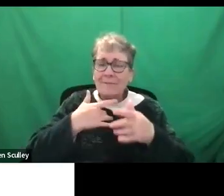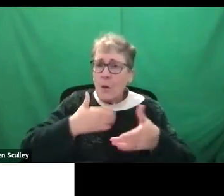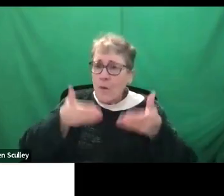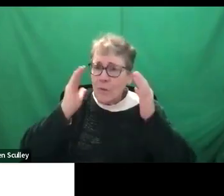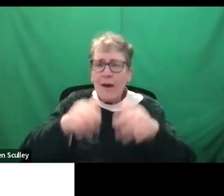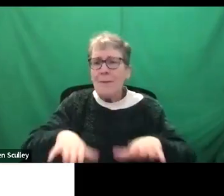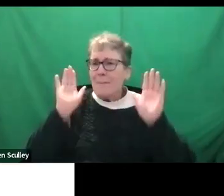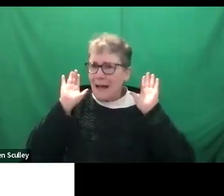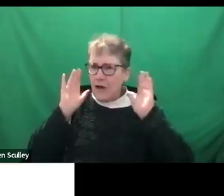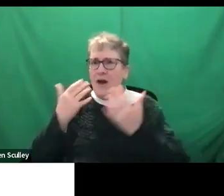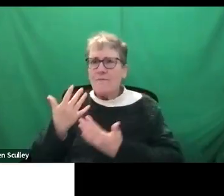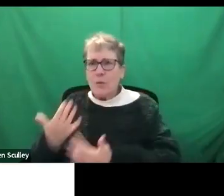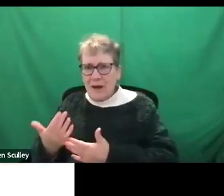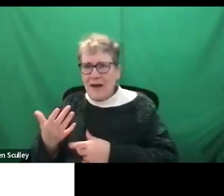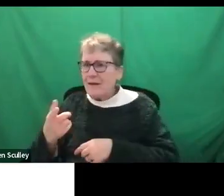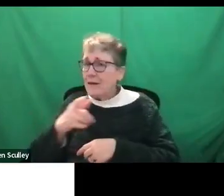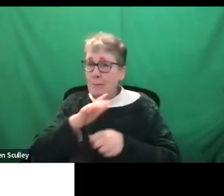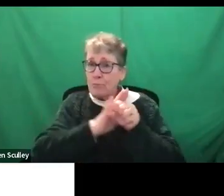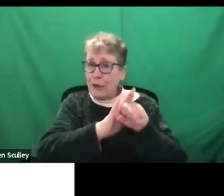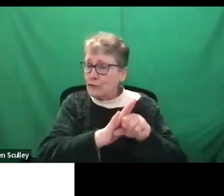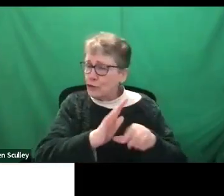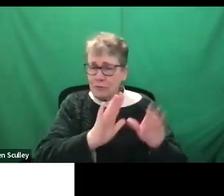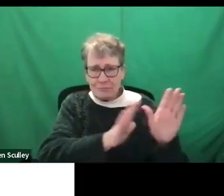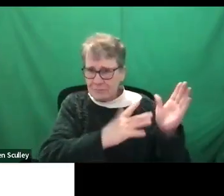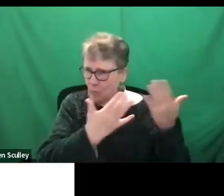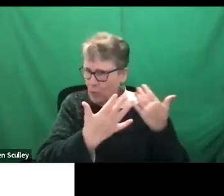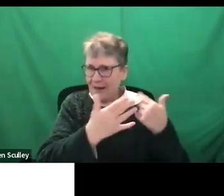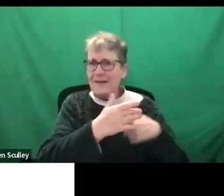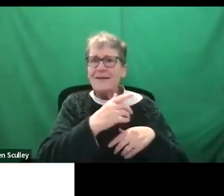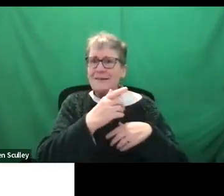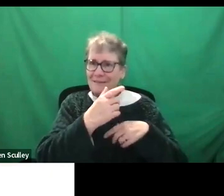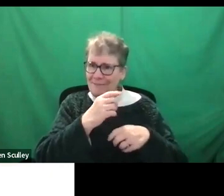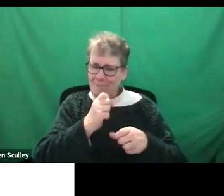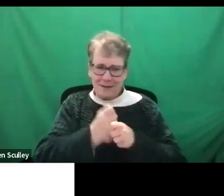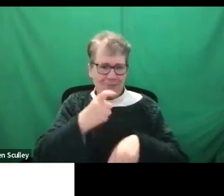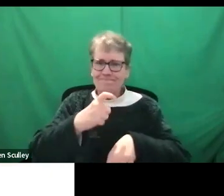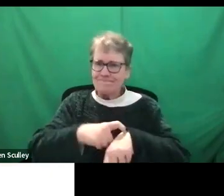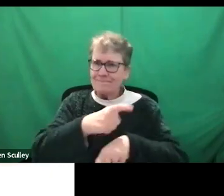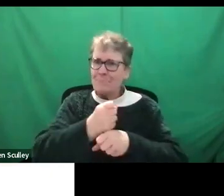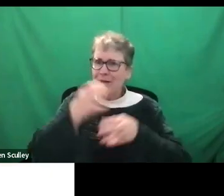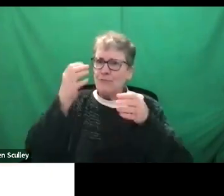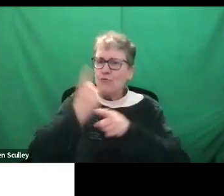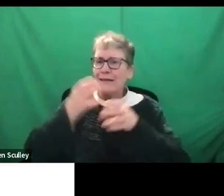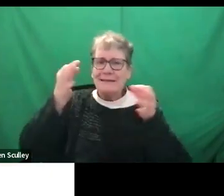And that this has to be done at the parents' pace. There cannot be pressure